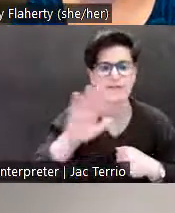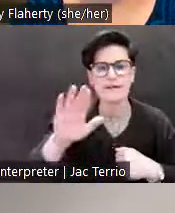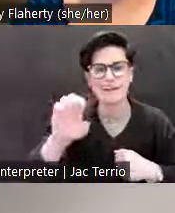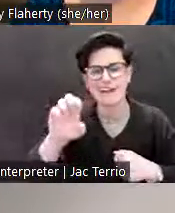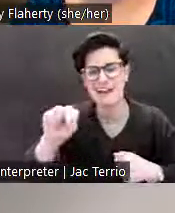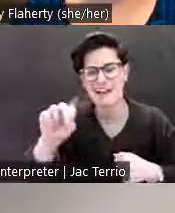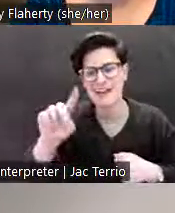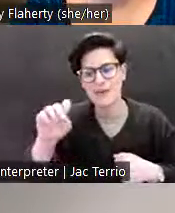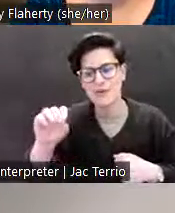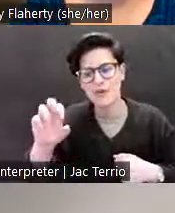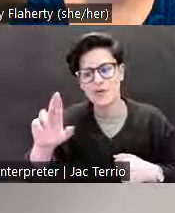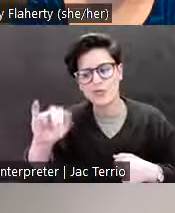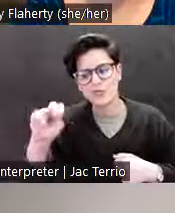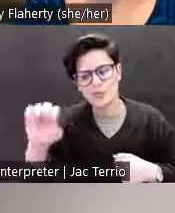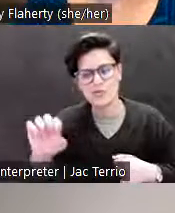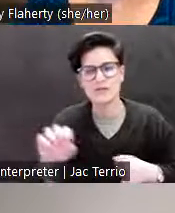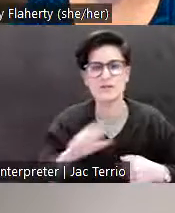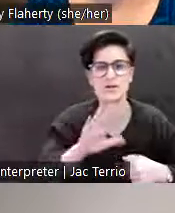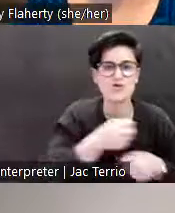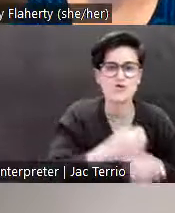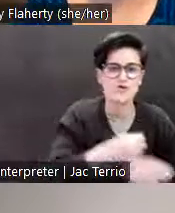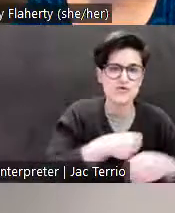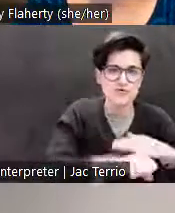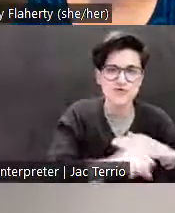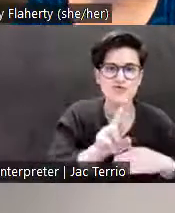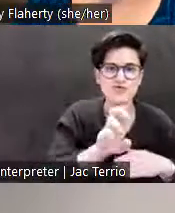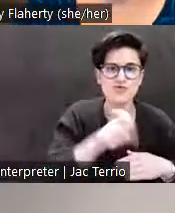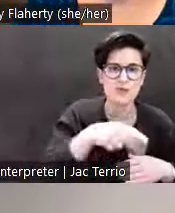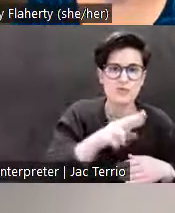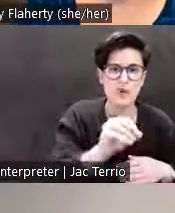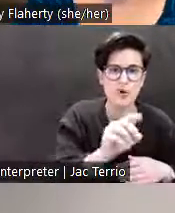functions long covid disability may be considered a disability under